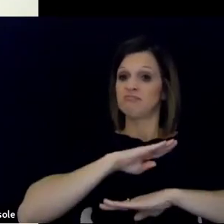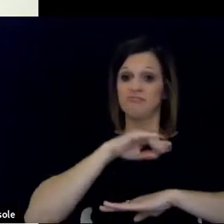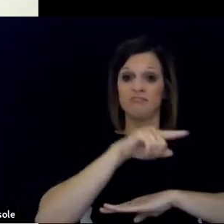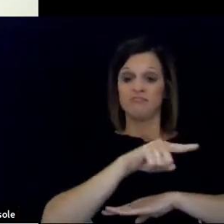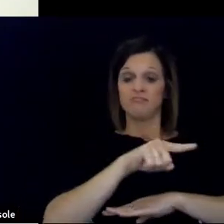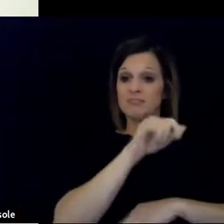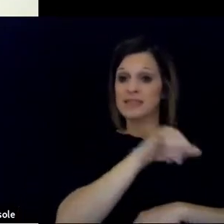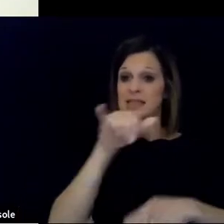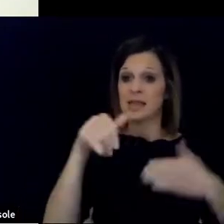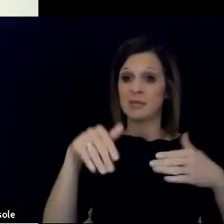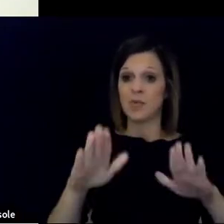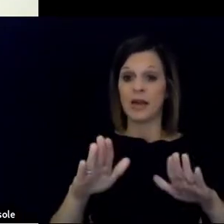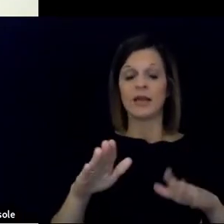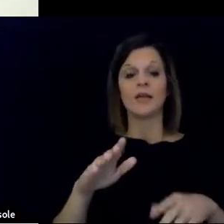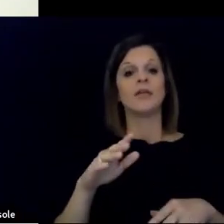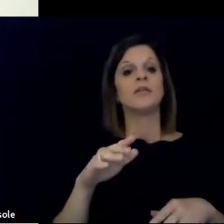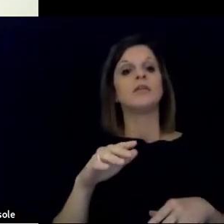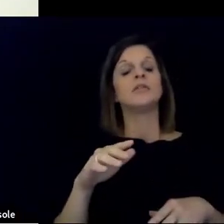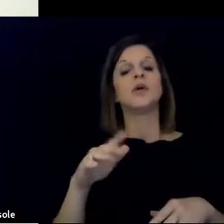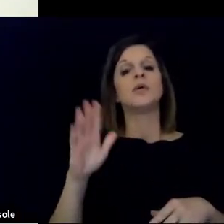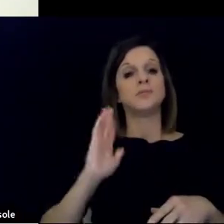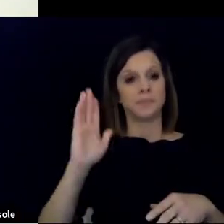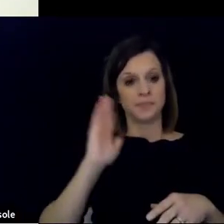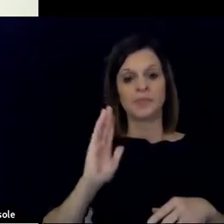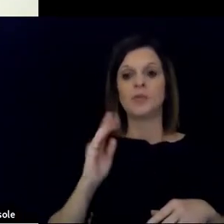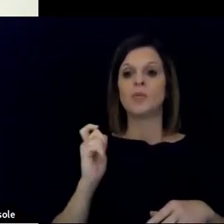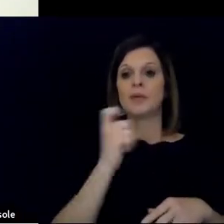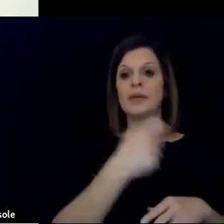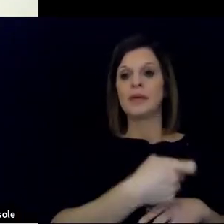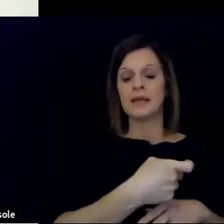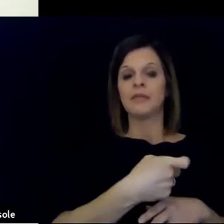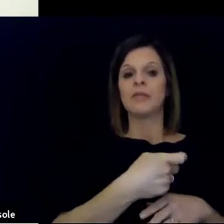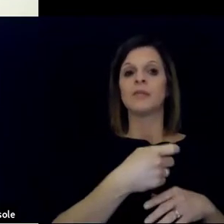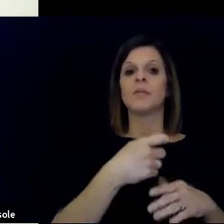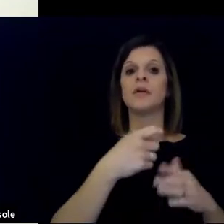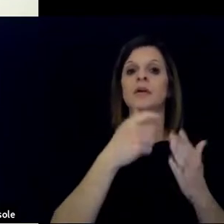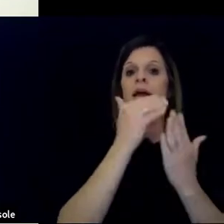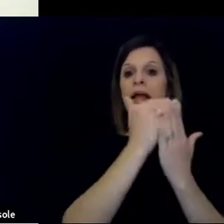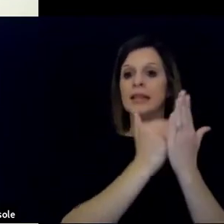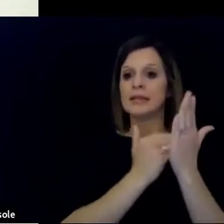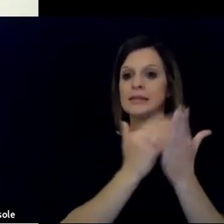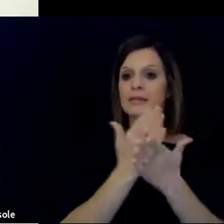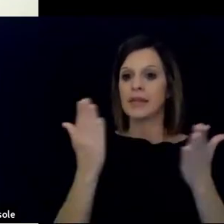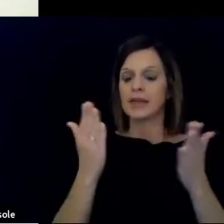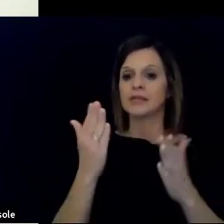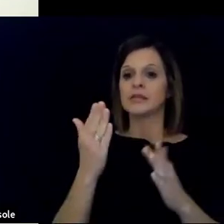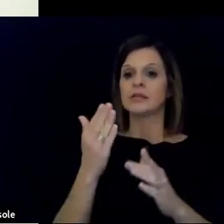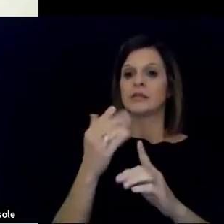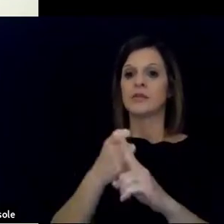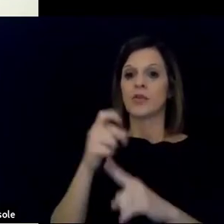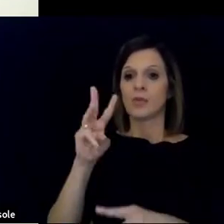And after he did them, he could have more time on the computer or he could get a balloon. And the kid rushed to Walmart, grabbing the things